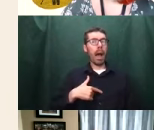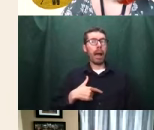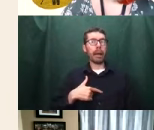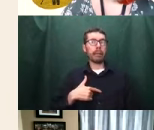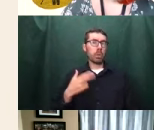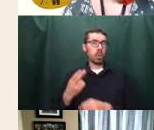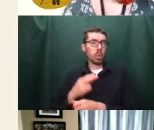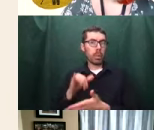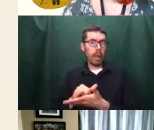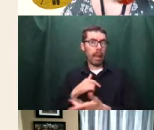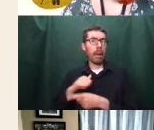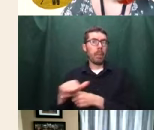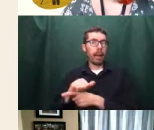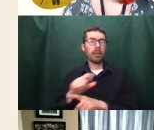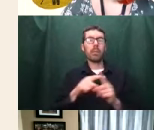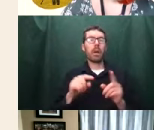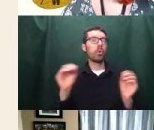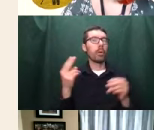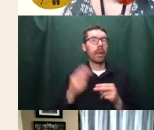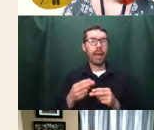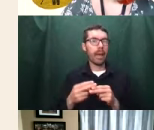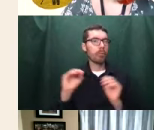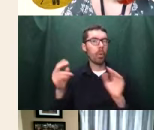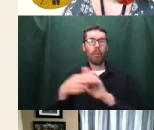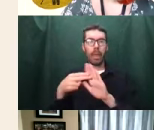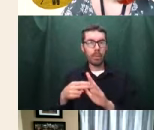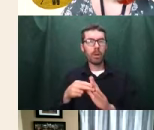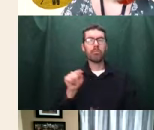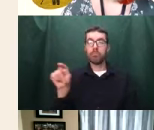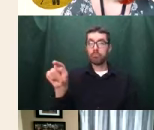it so I'm sure there's other people on this call who, um, have the same narratives and